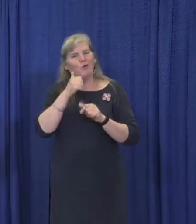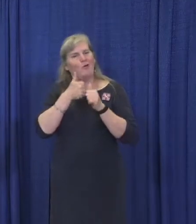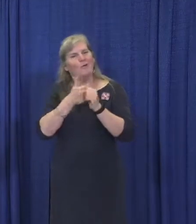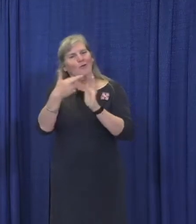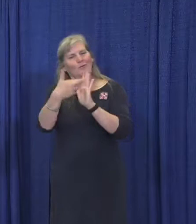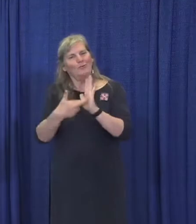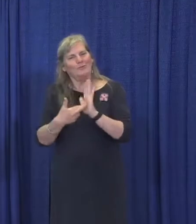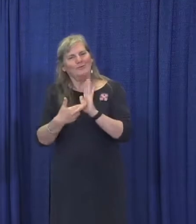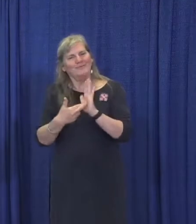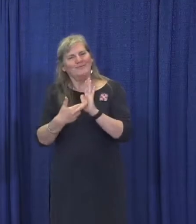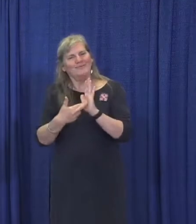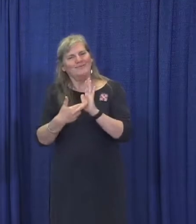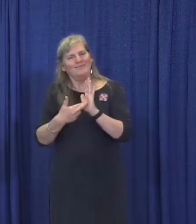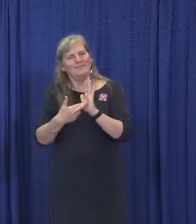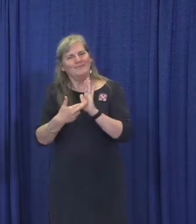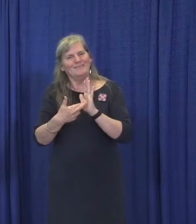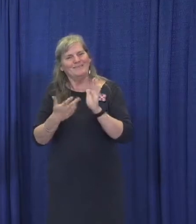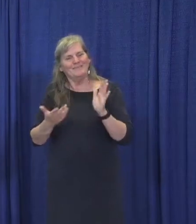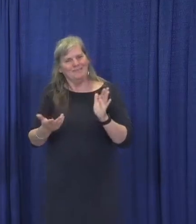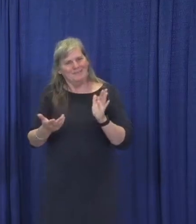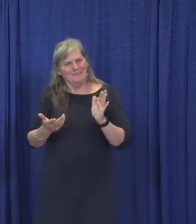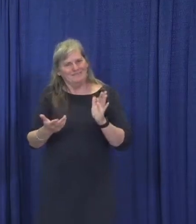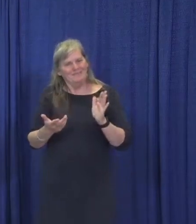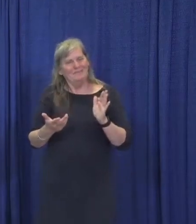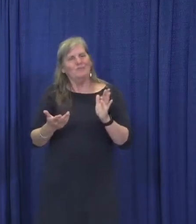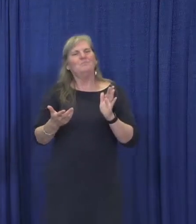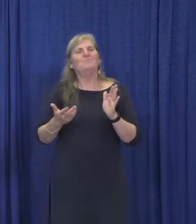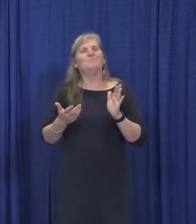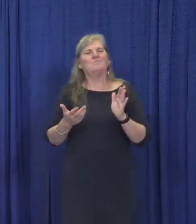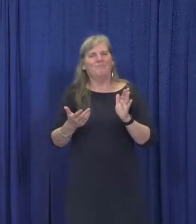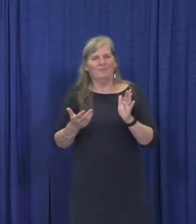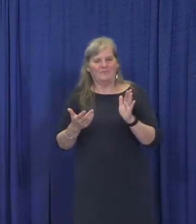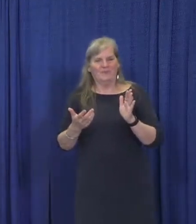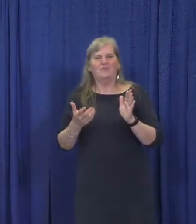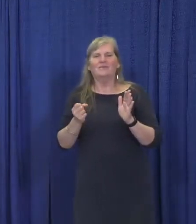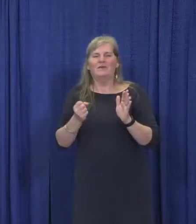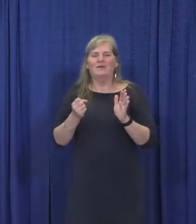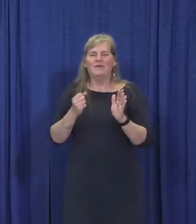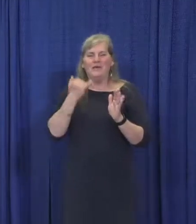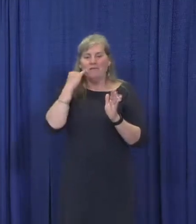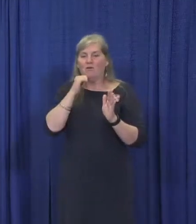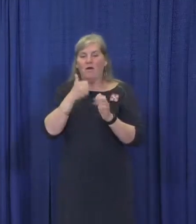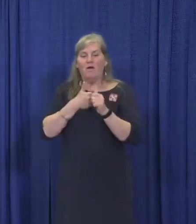of not following the rules what we will see as an increase in